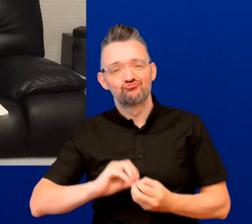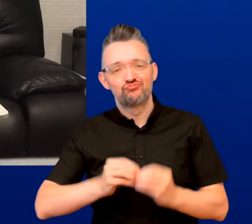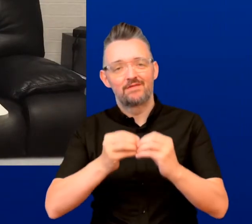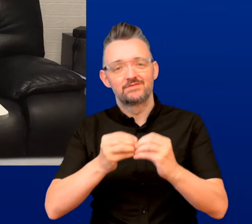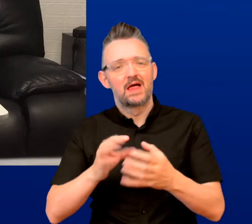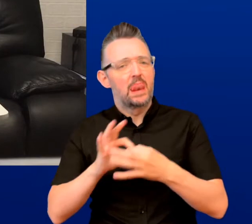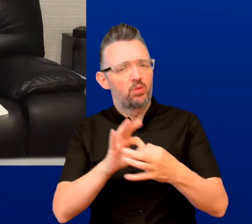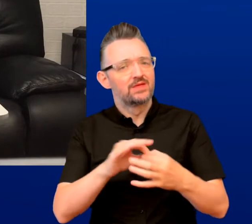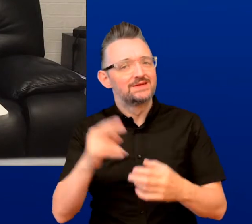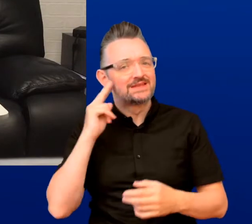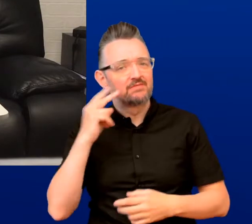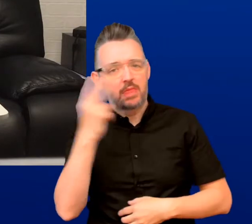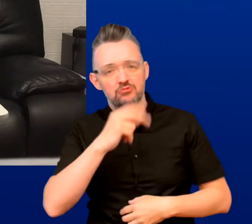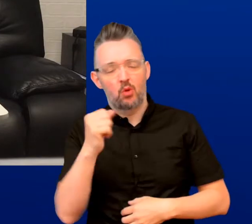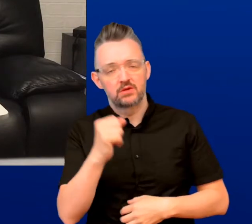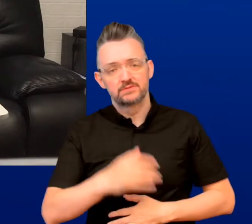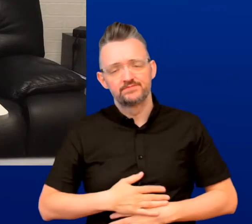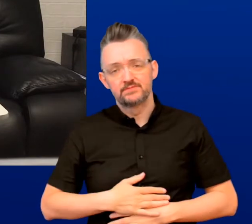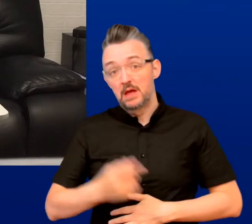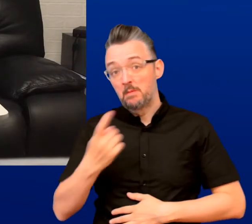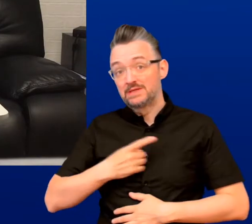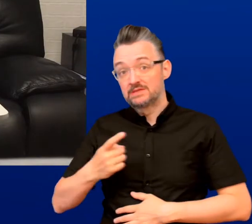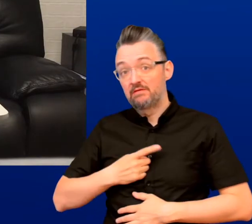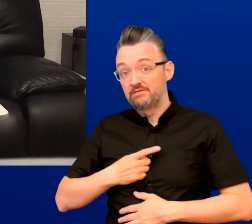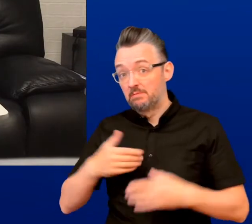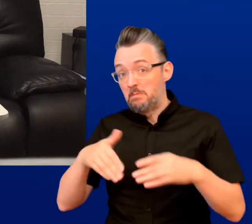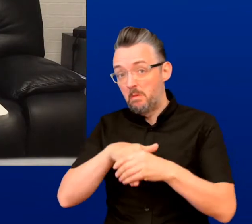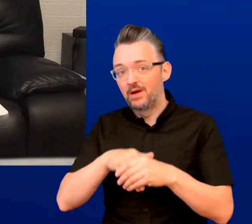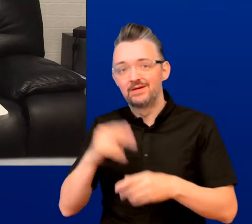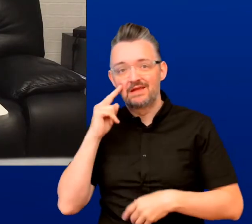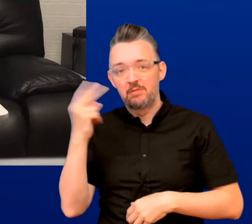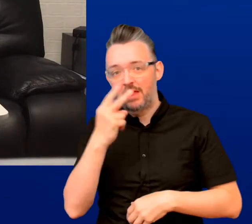I'm a member of Deafblind Scotland and I'm bringing to you today